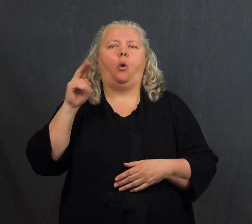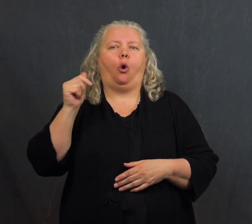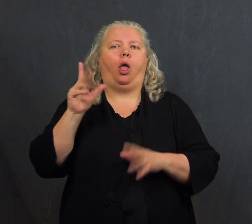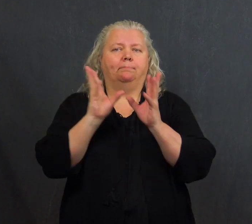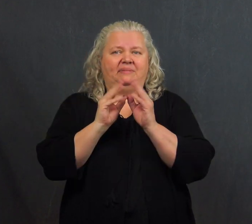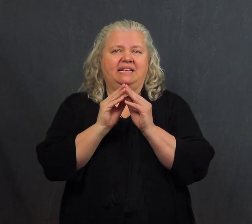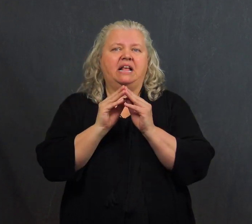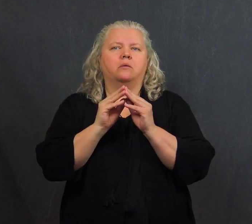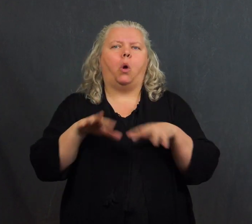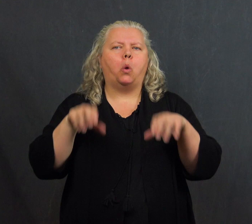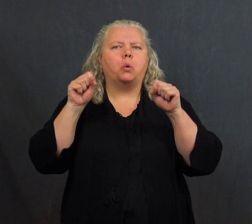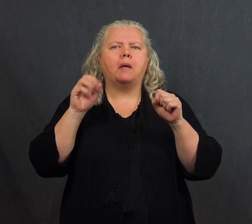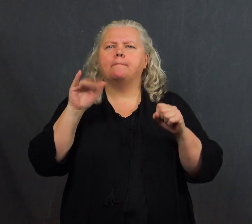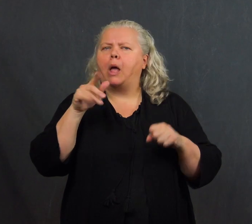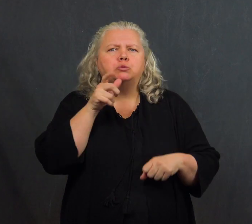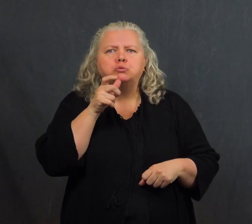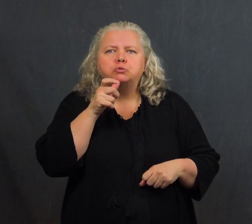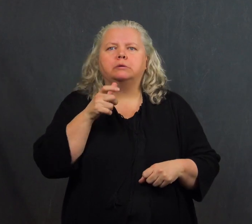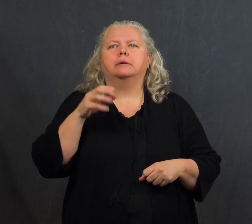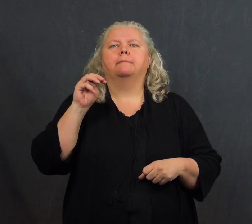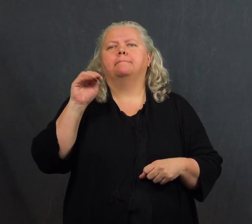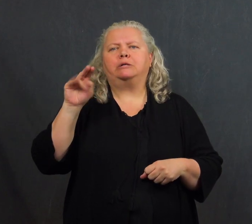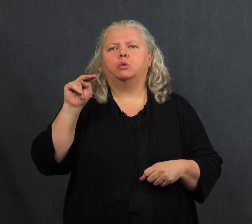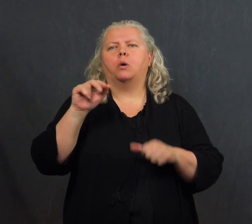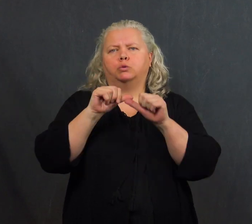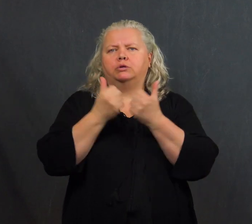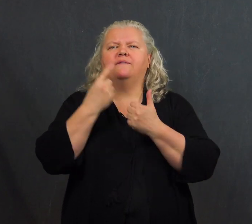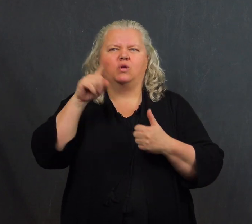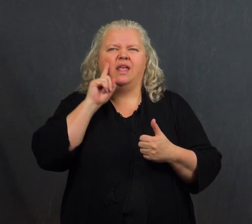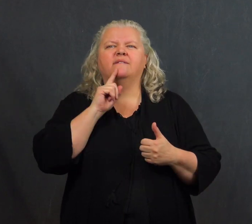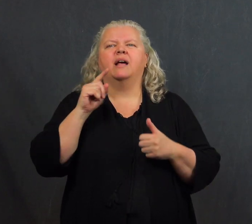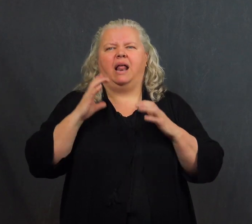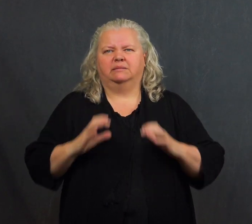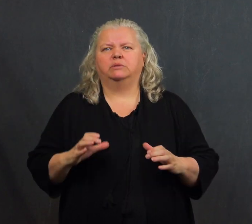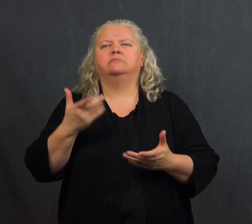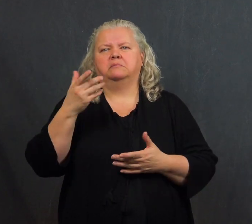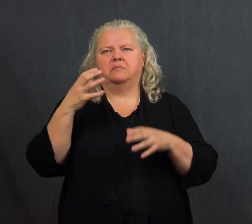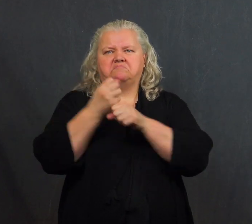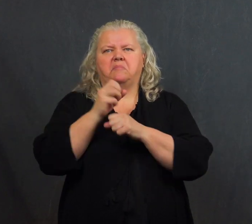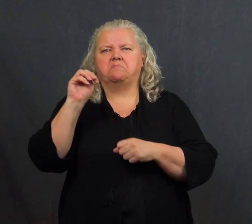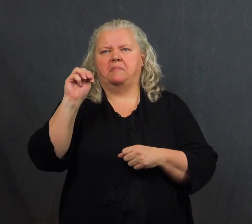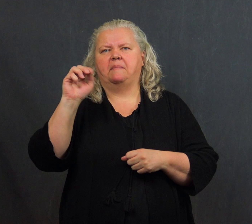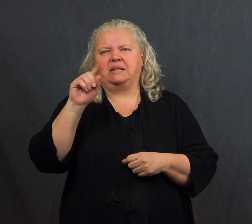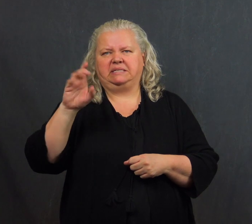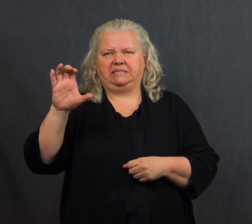meeting hosted by the Minnesota Association of Deaf Citizens (MADC).